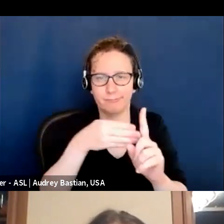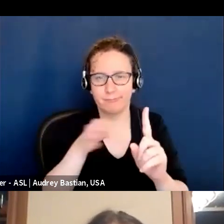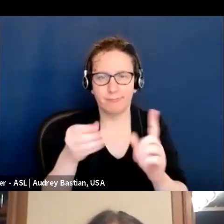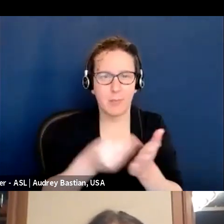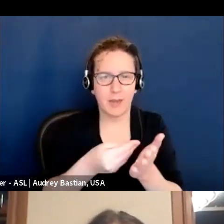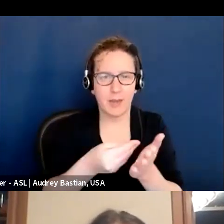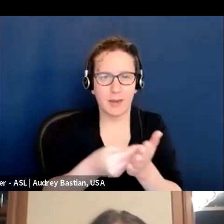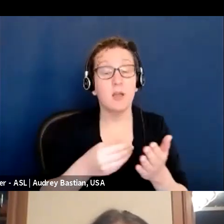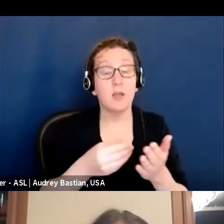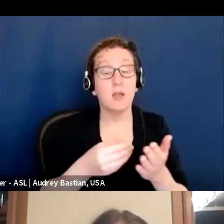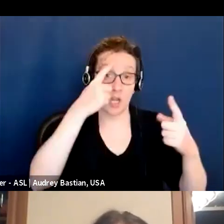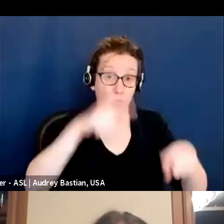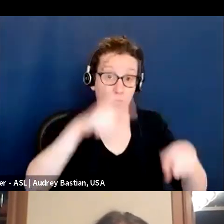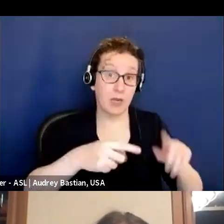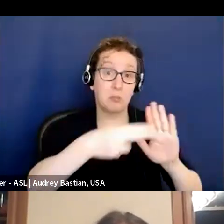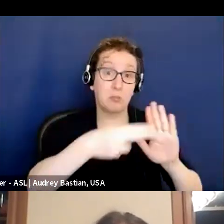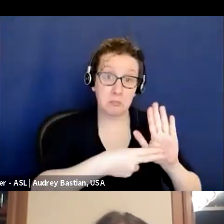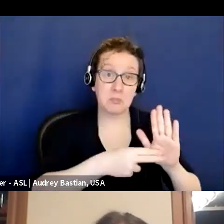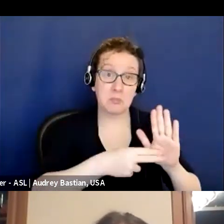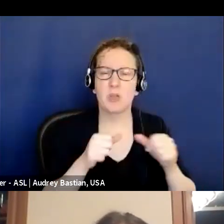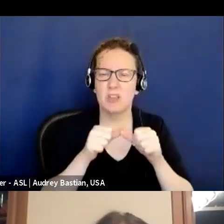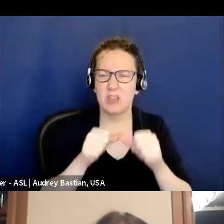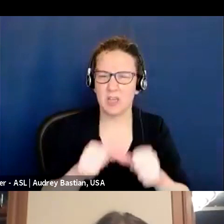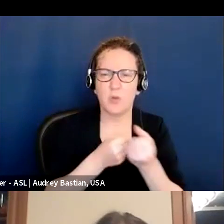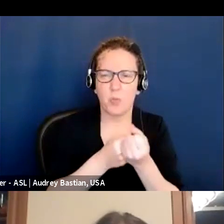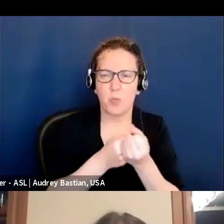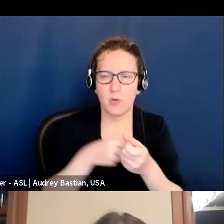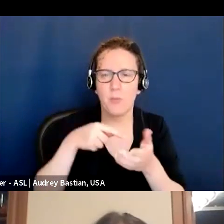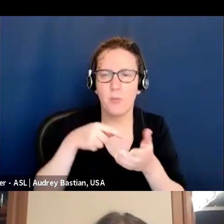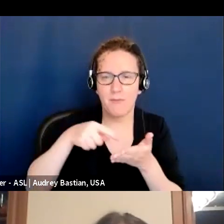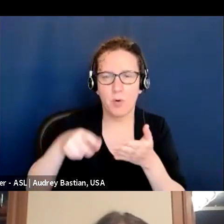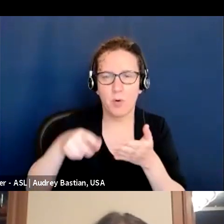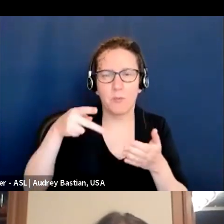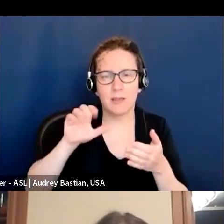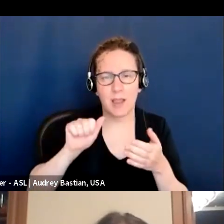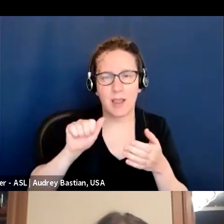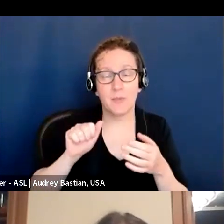to continue supporting her with PCAs. So she brought American PCAs with her to Germany.